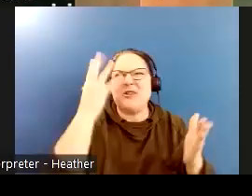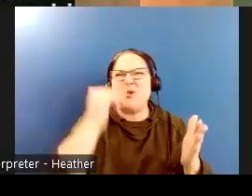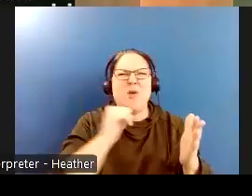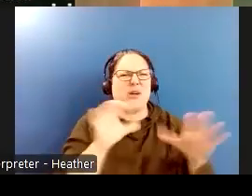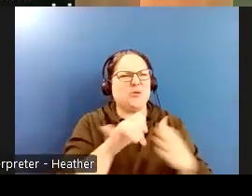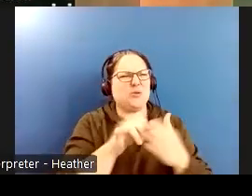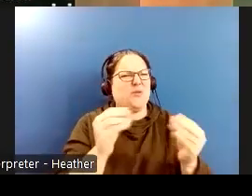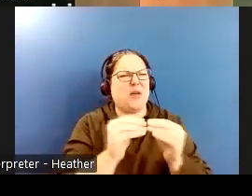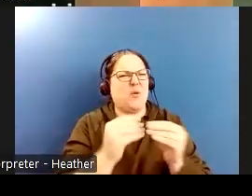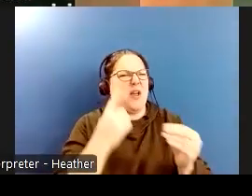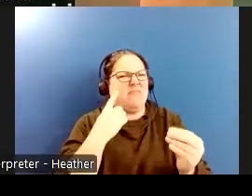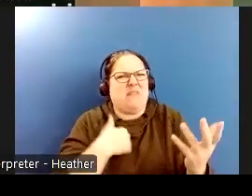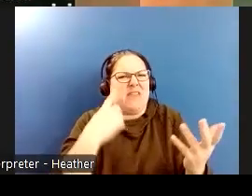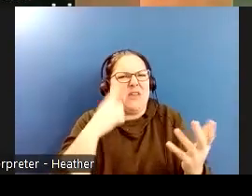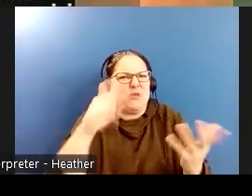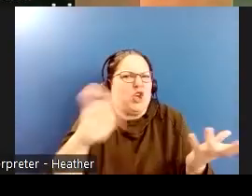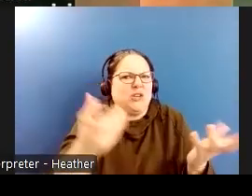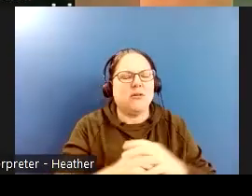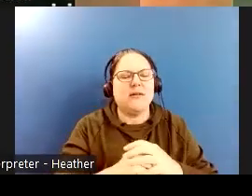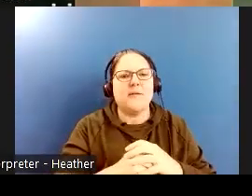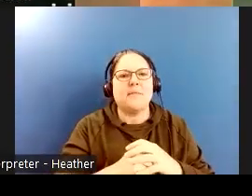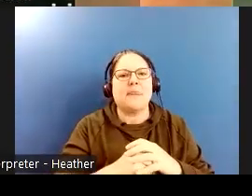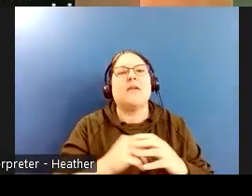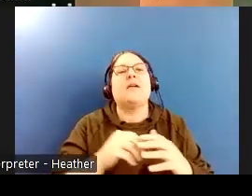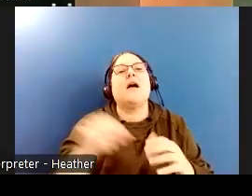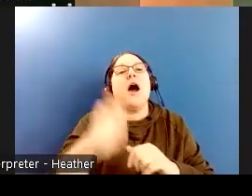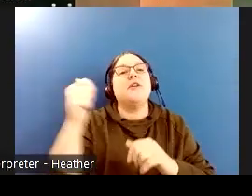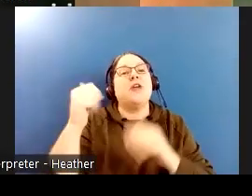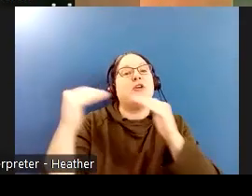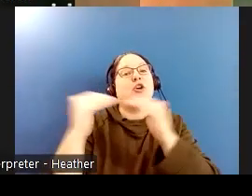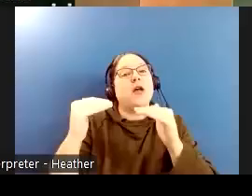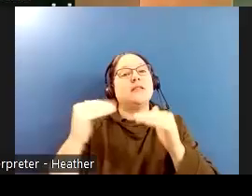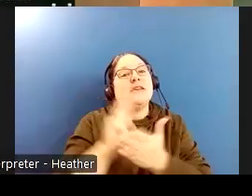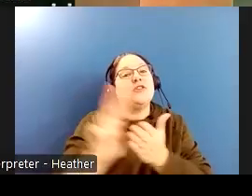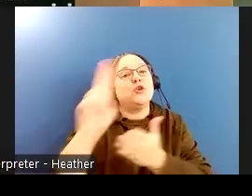I think we should. uh colleague at University of Iowa. Um I helped her with some of her data